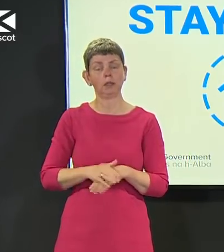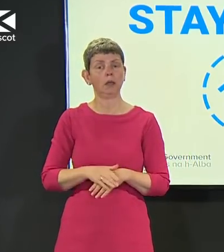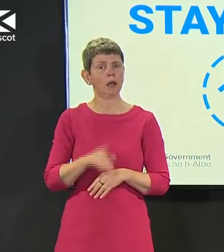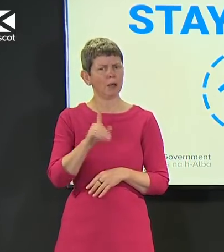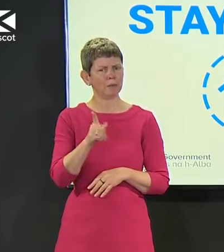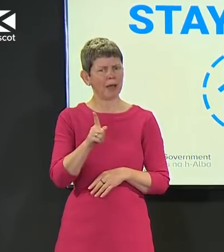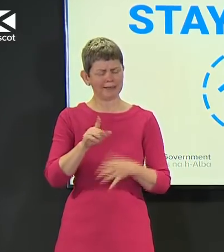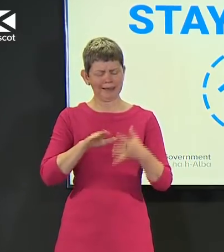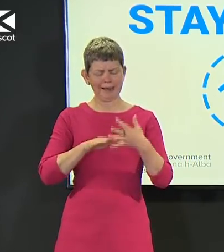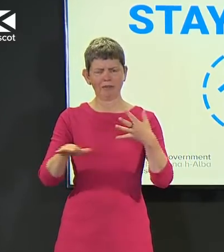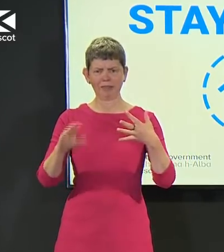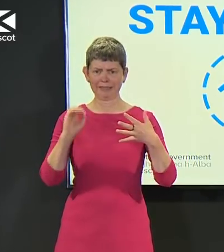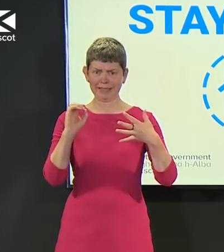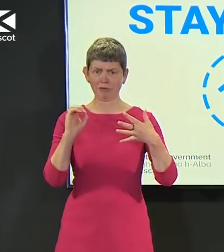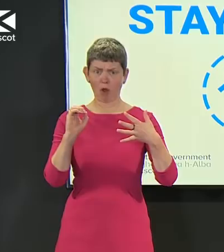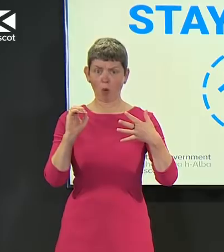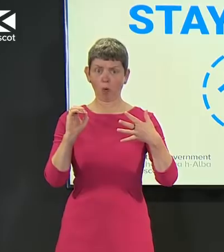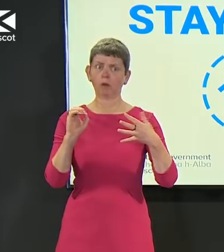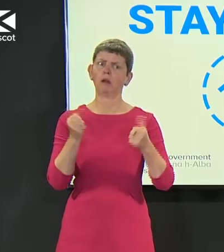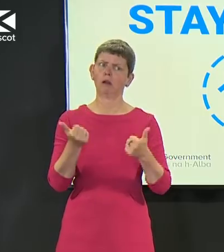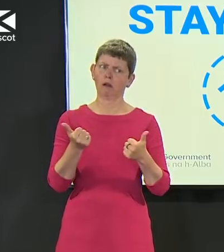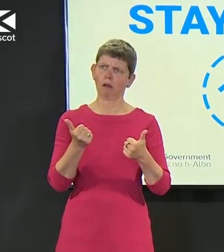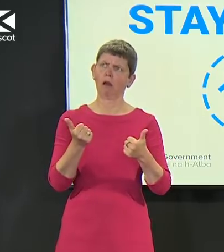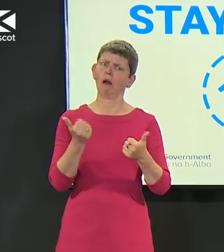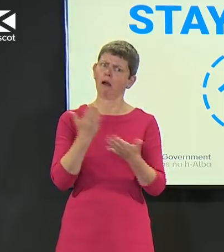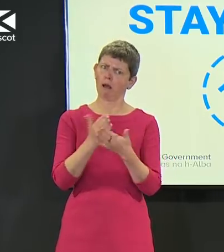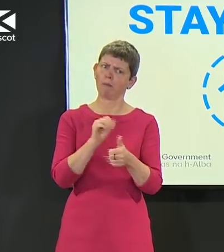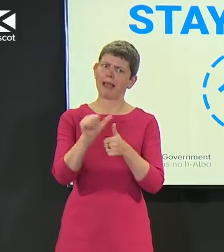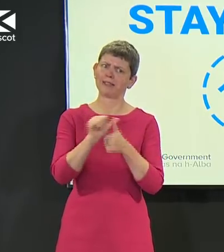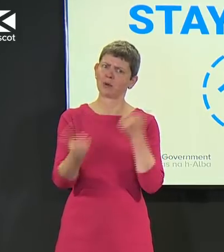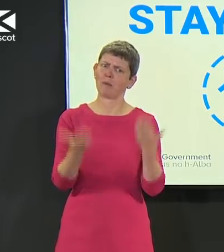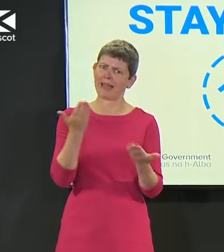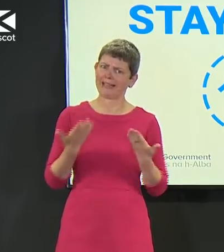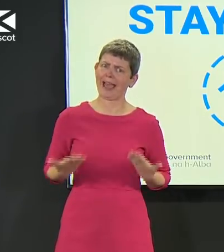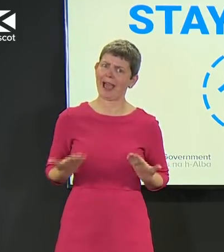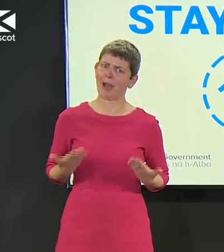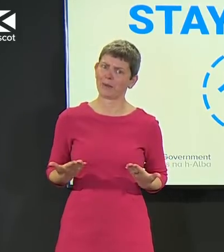that level zero although a vast improvement on where we are now still involves some significant